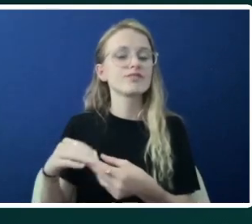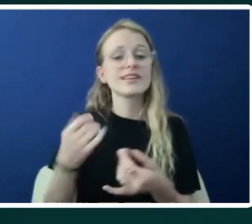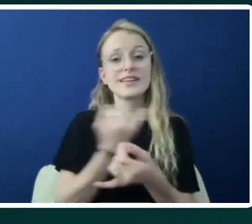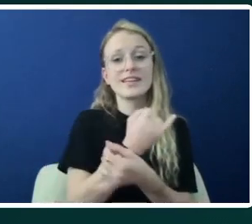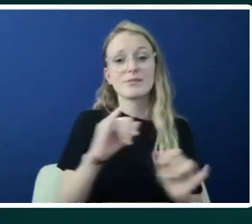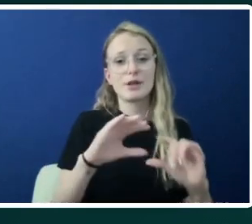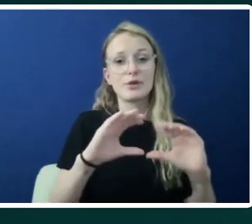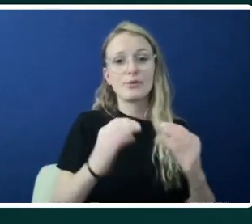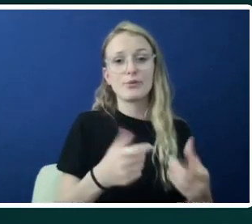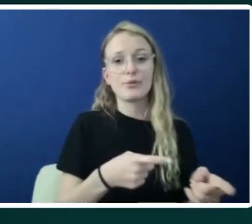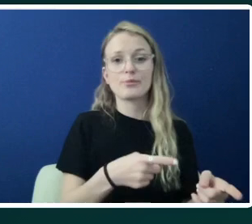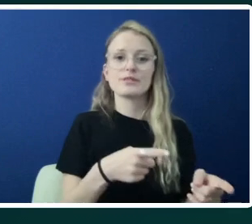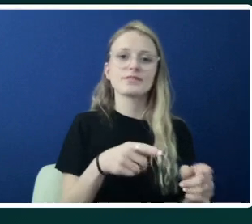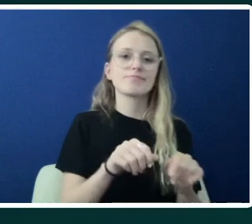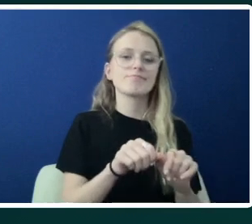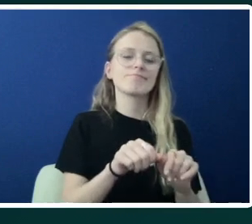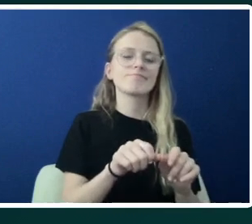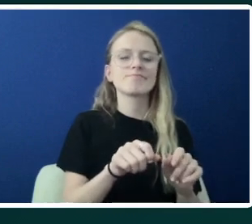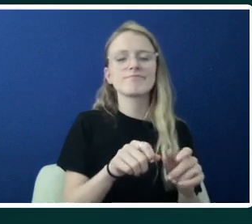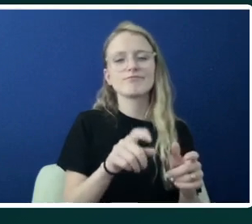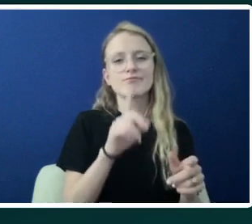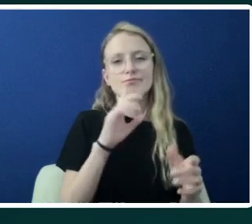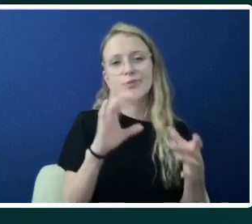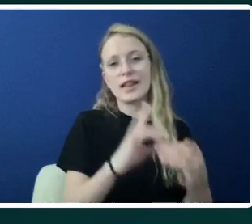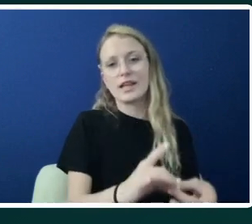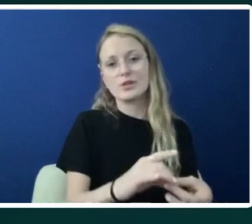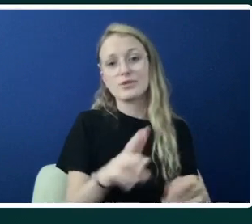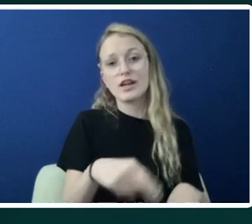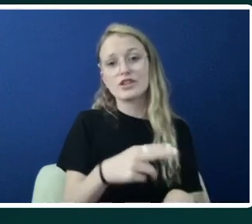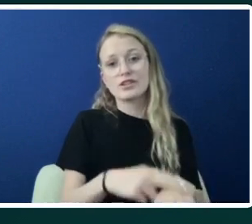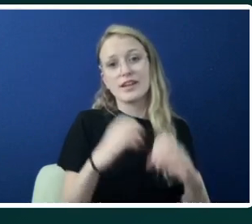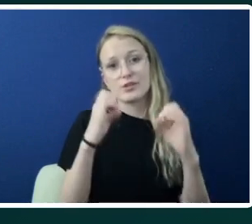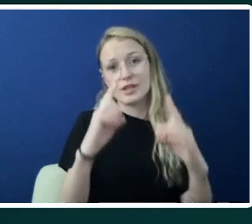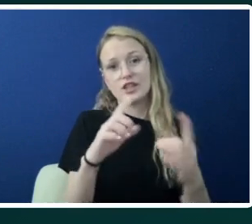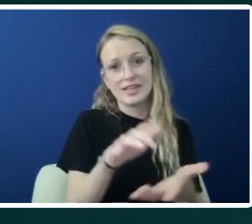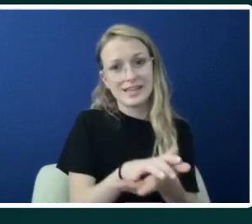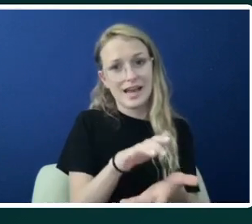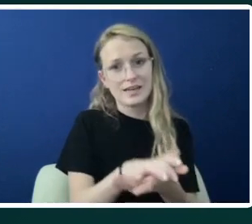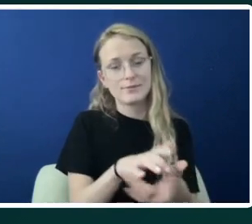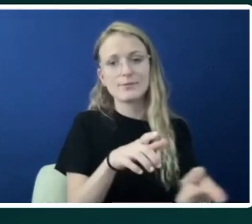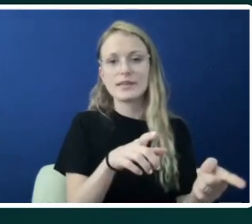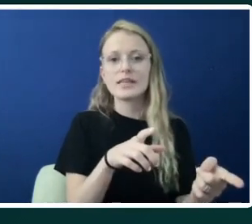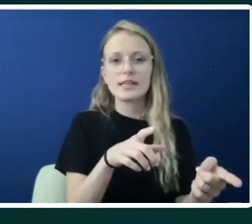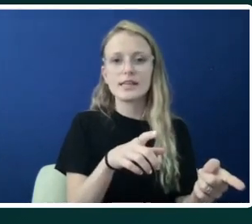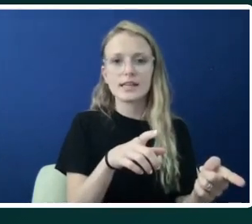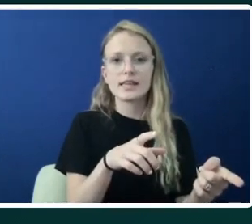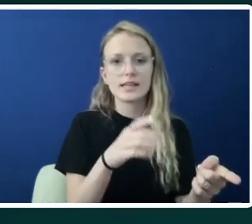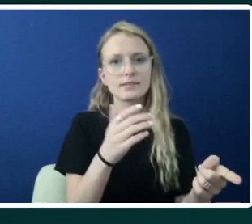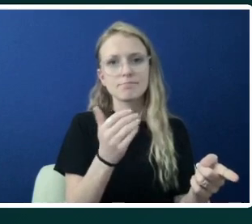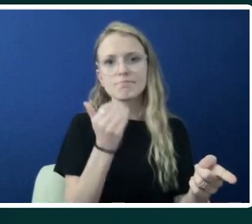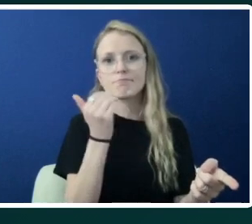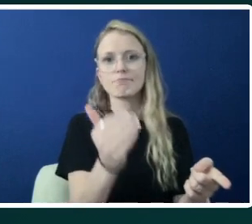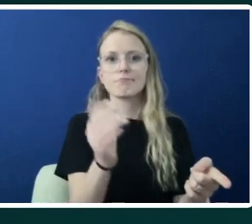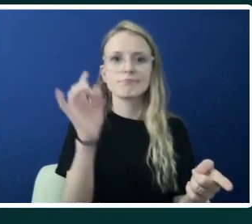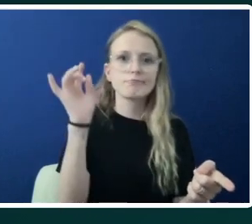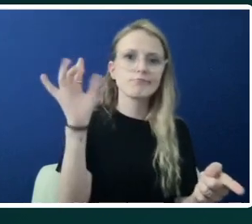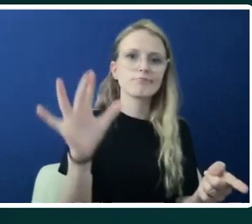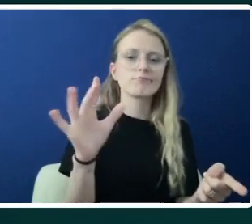from the National Education Academy came forward with a really important research